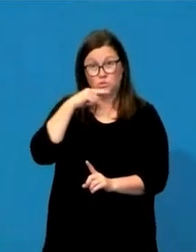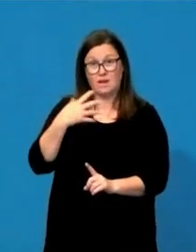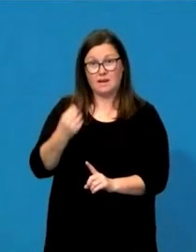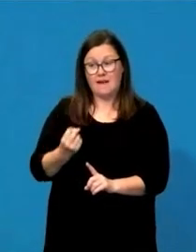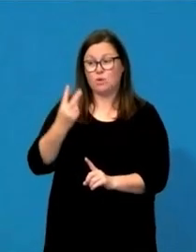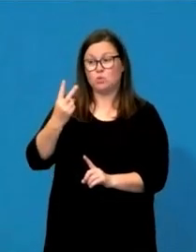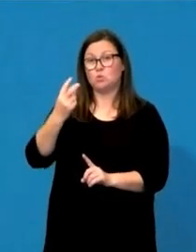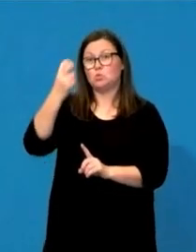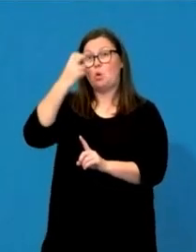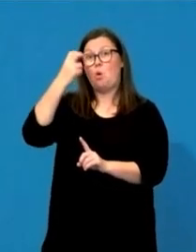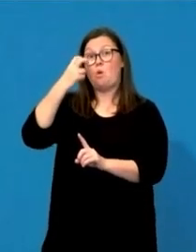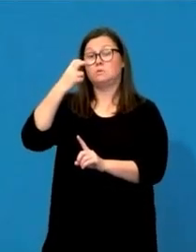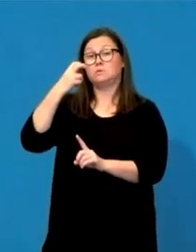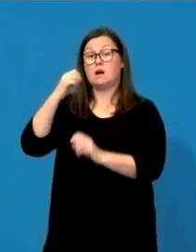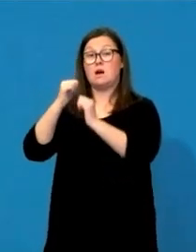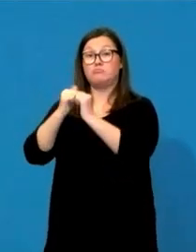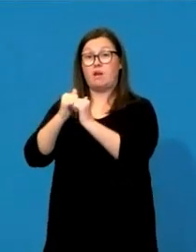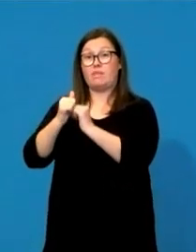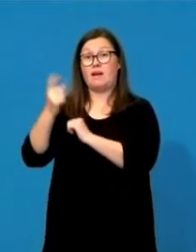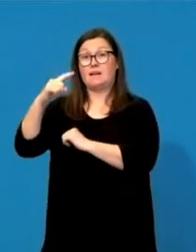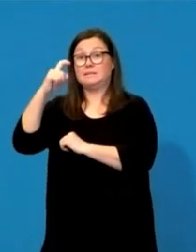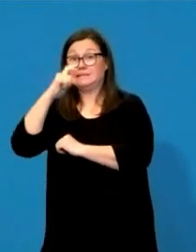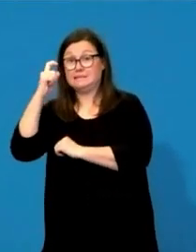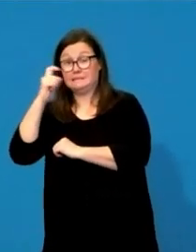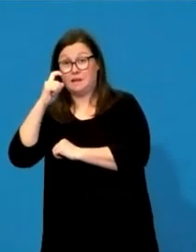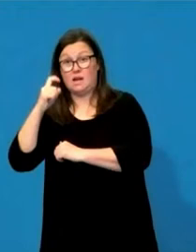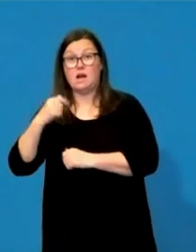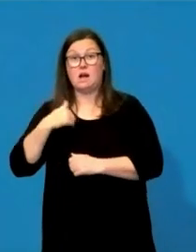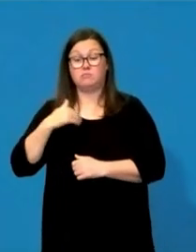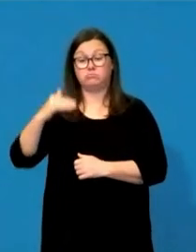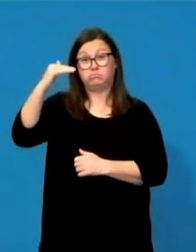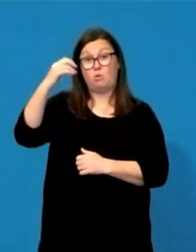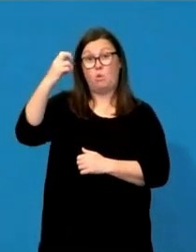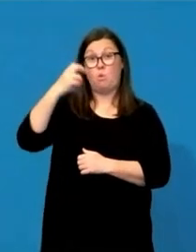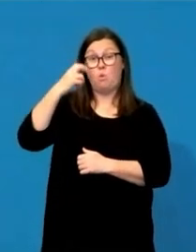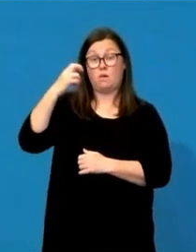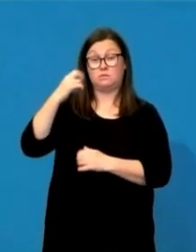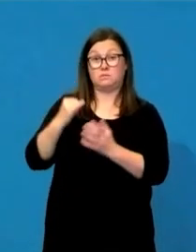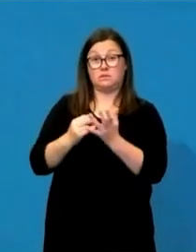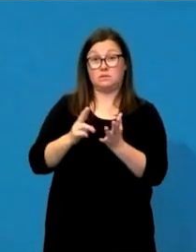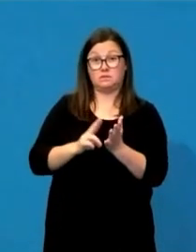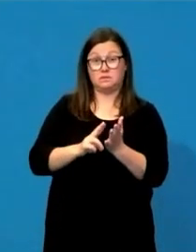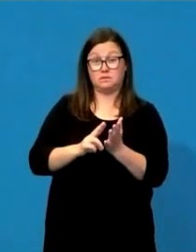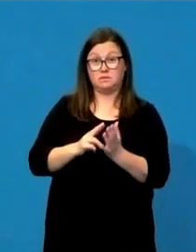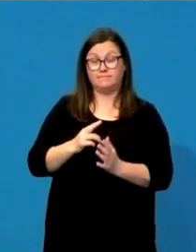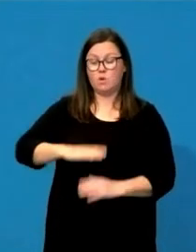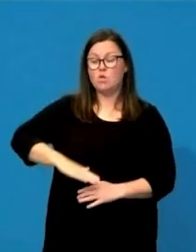So, my oldest son has a very good bond with the two oldest brothers, which, you know,